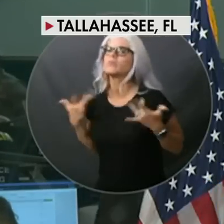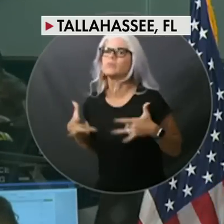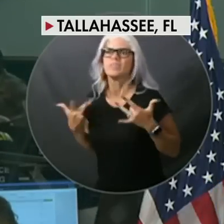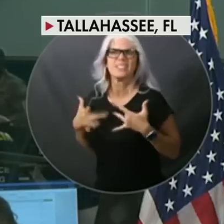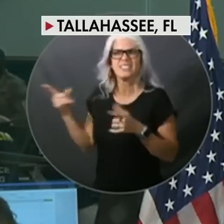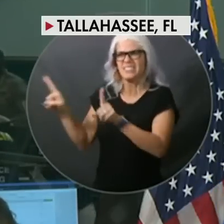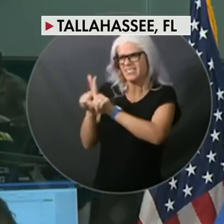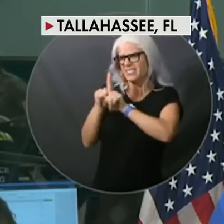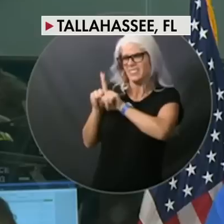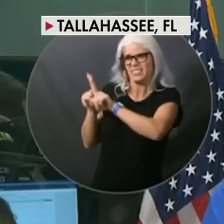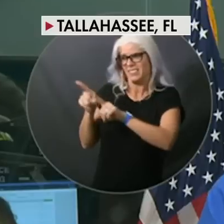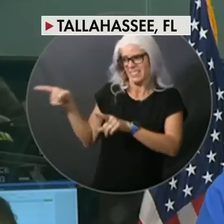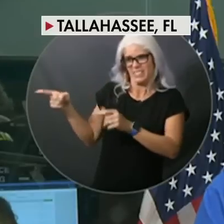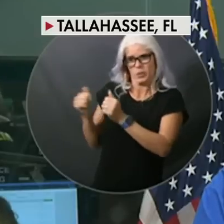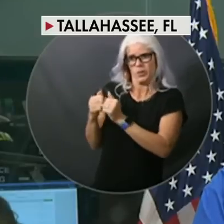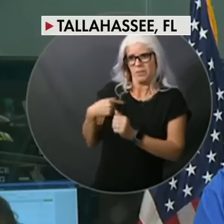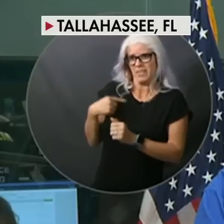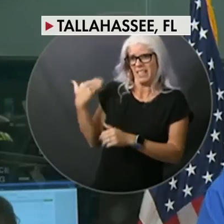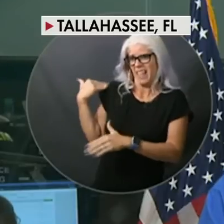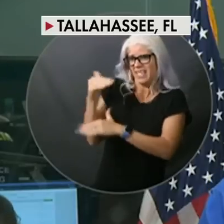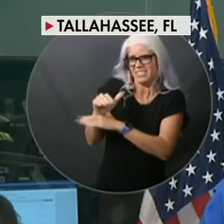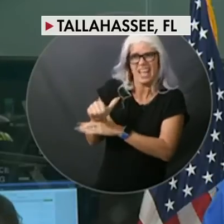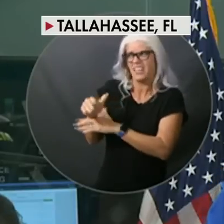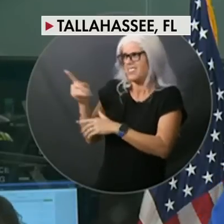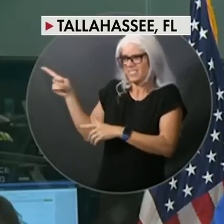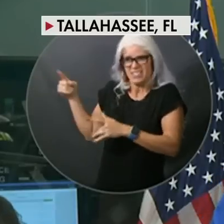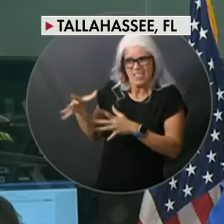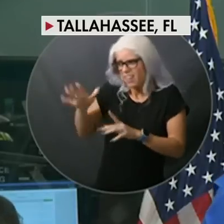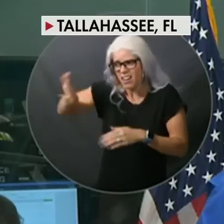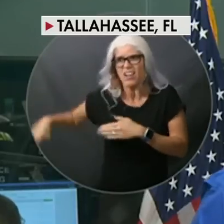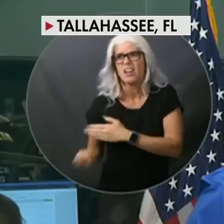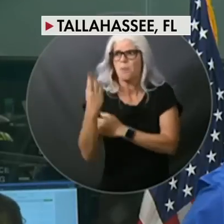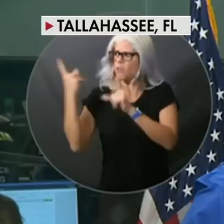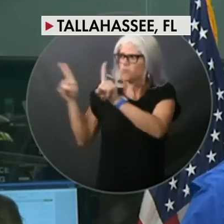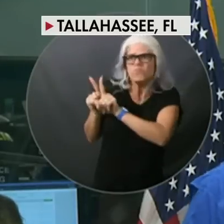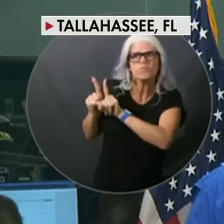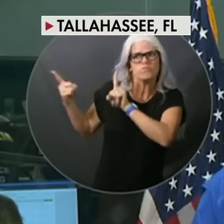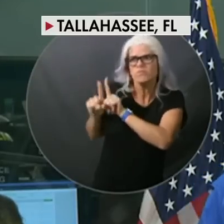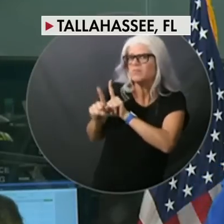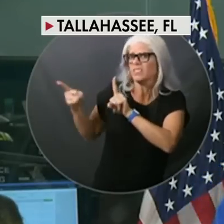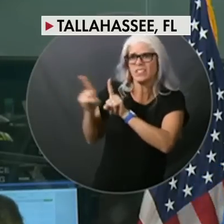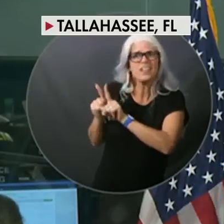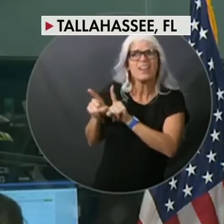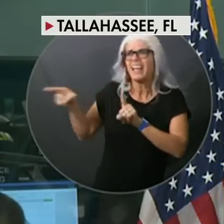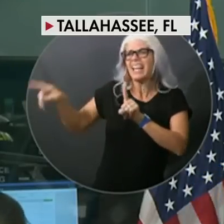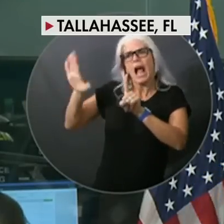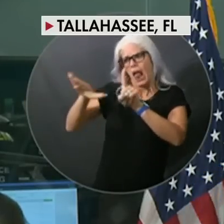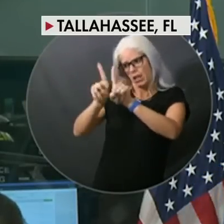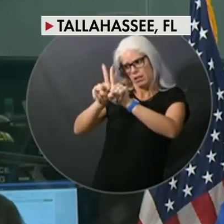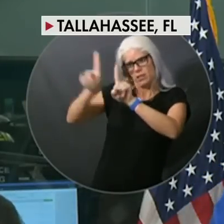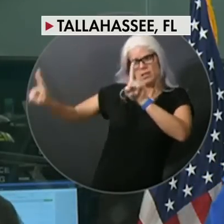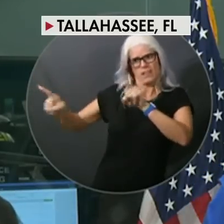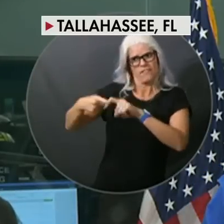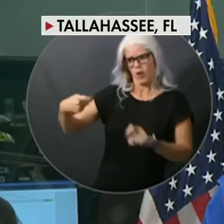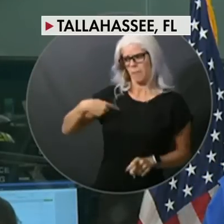INVOLVED IN THIS RESPONSE AND HE WAS HERE WITH ME UNTIL LATE LAST NIGHT AND HE WAS HERE WITH ME